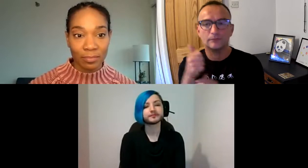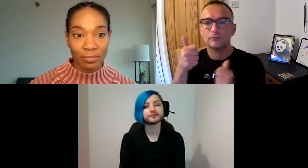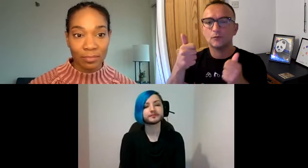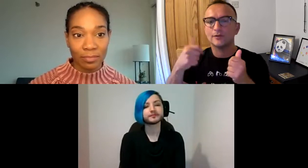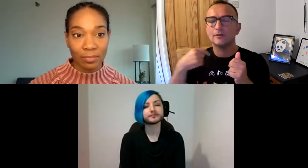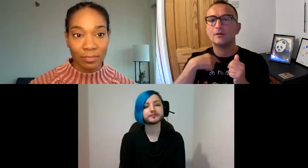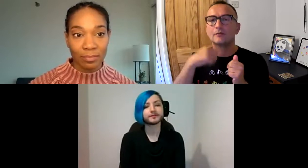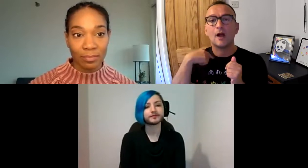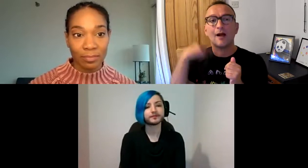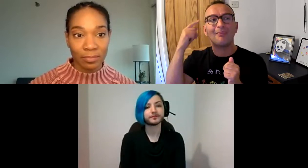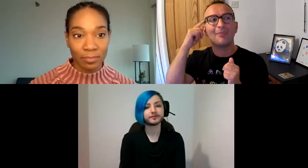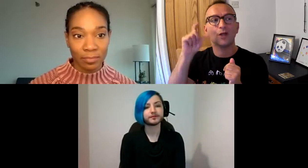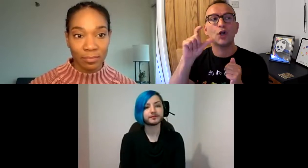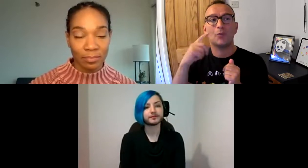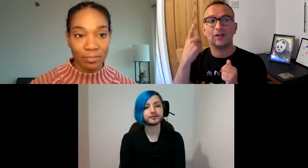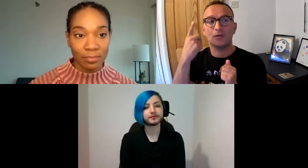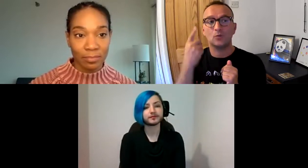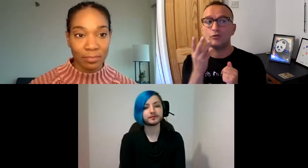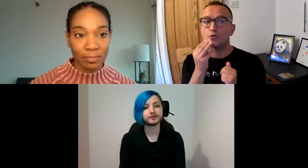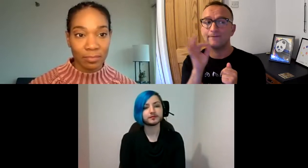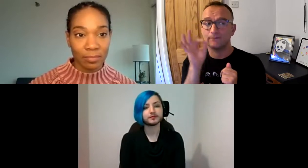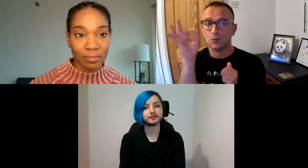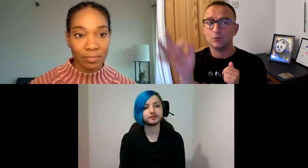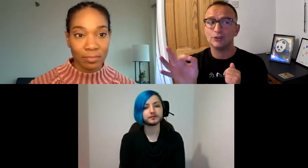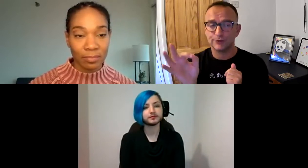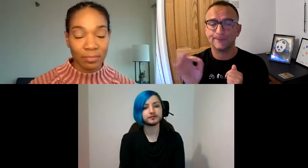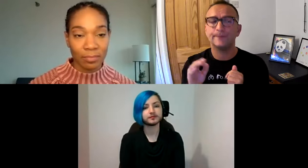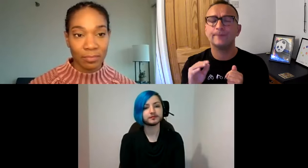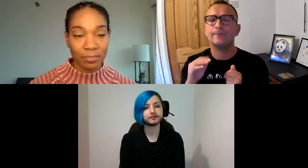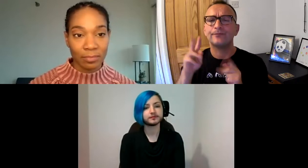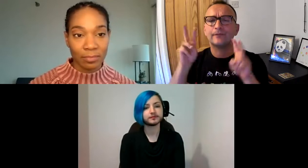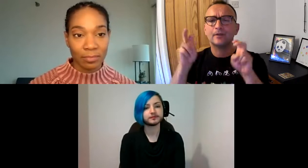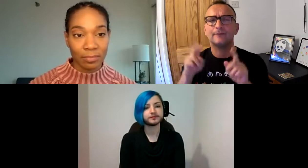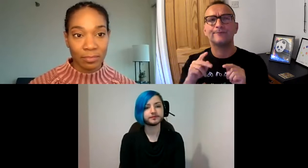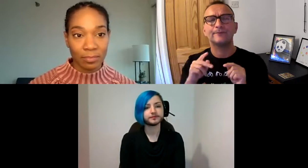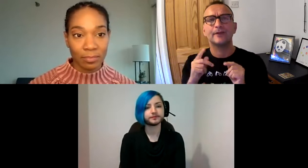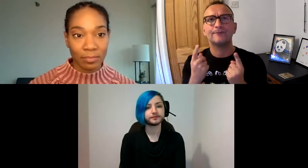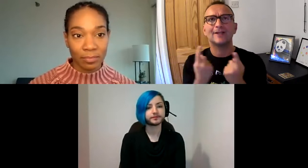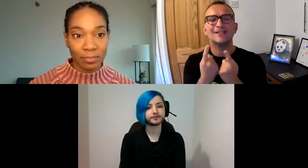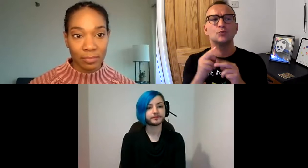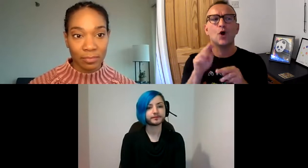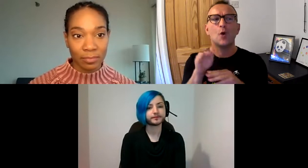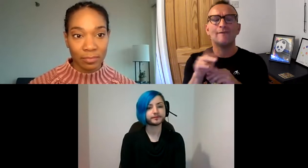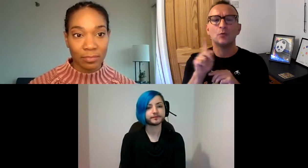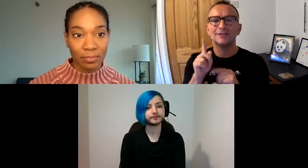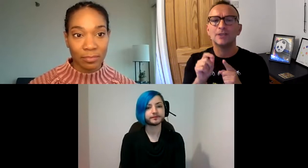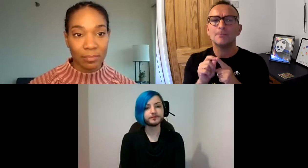talking about prescribing terms it could be that people are saying this_is the word, this_is the word, this_is